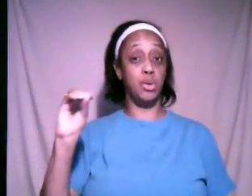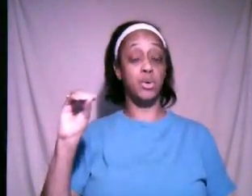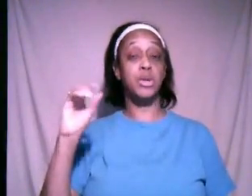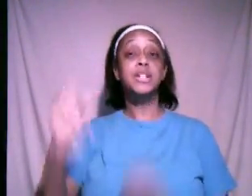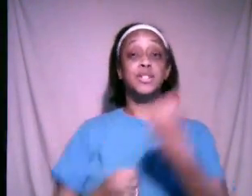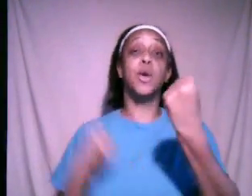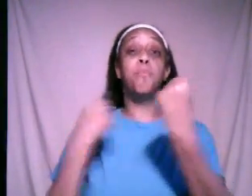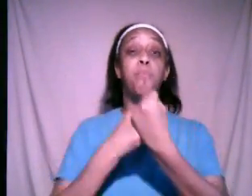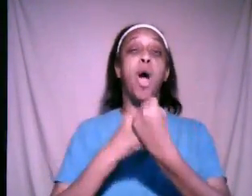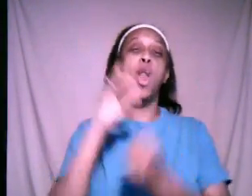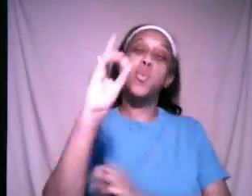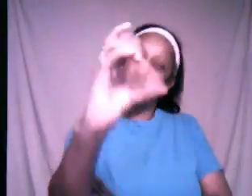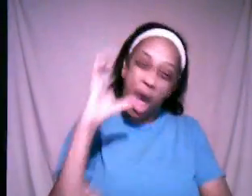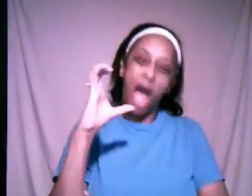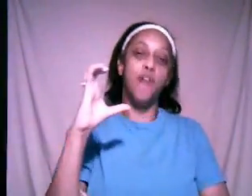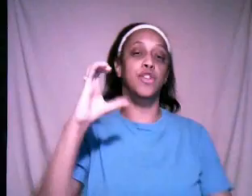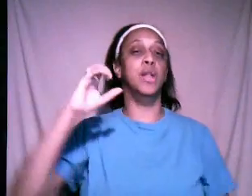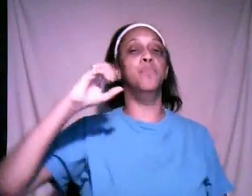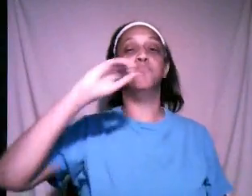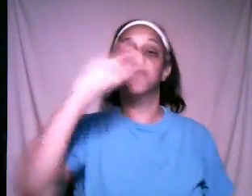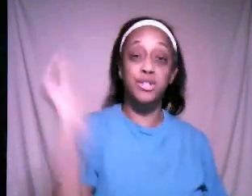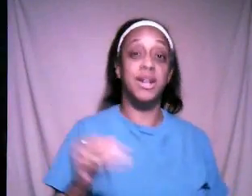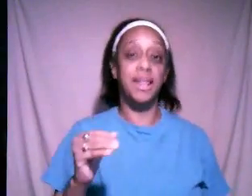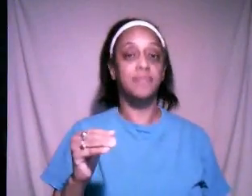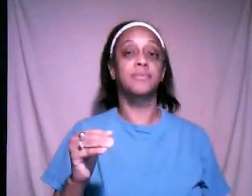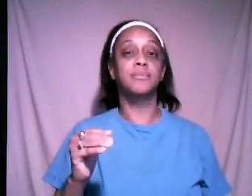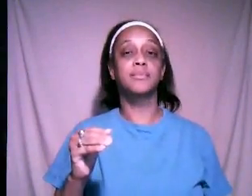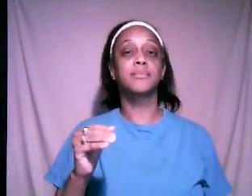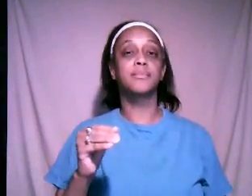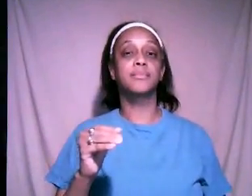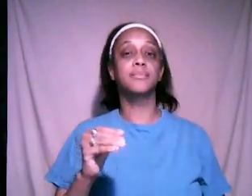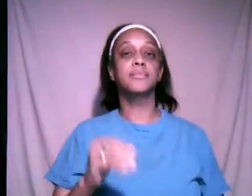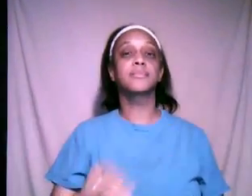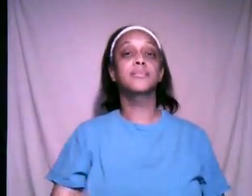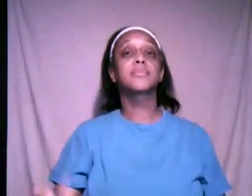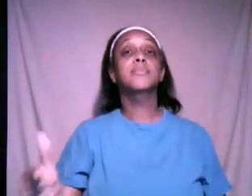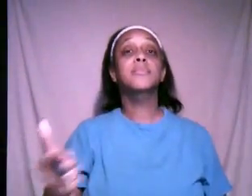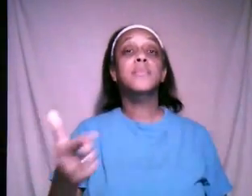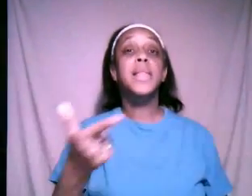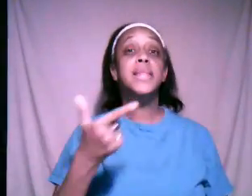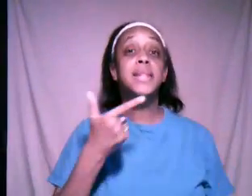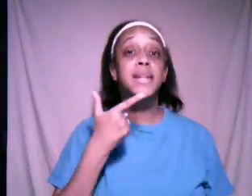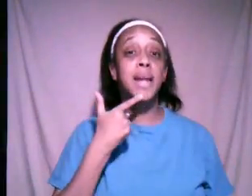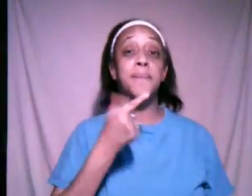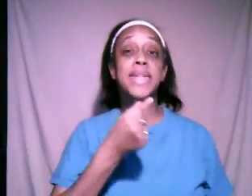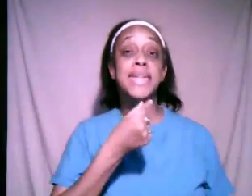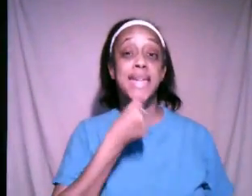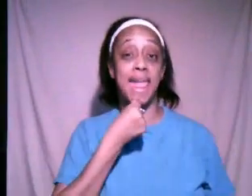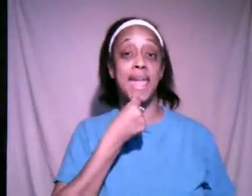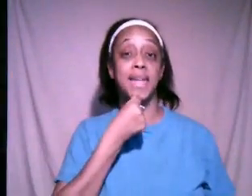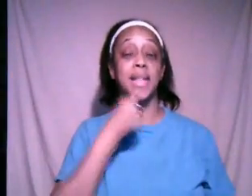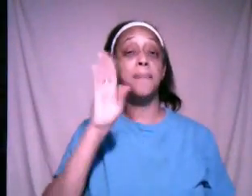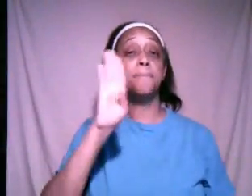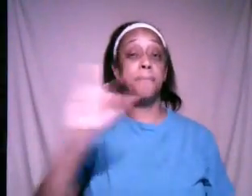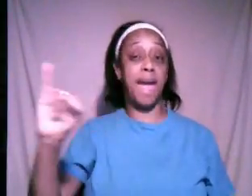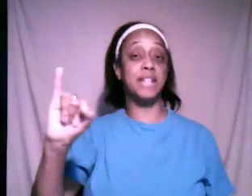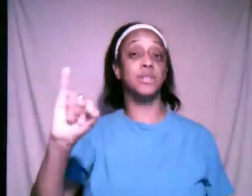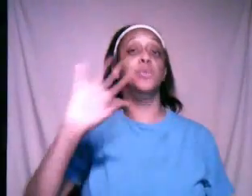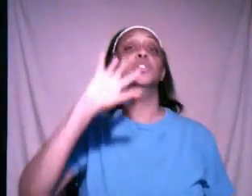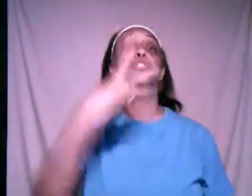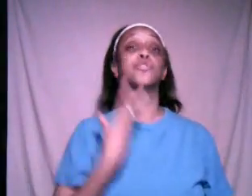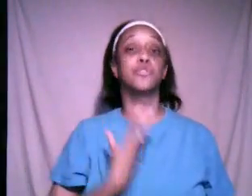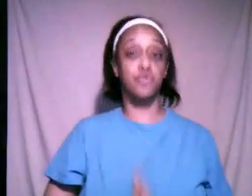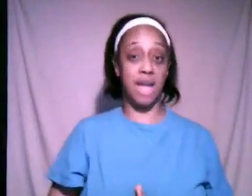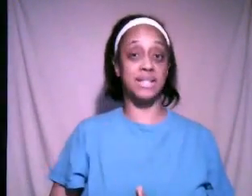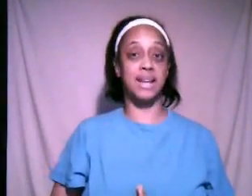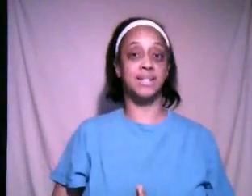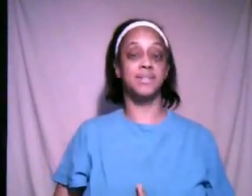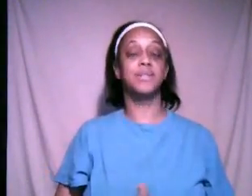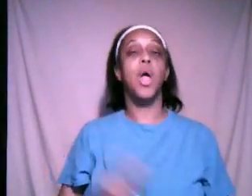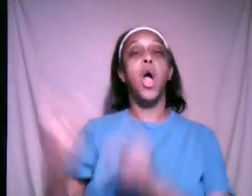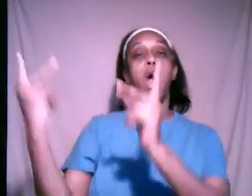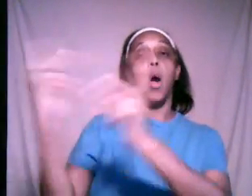support 100% Lesbian, Gay, Bisexual, Transgender(LGBT),